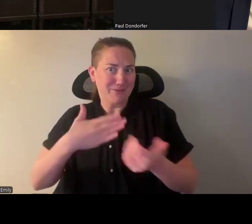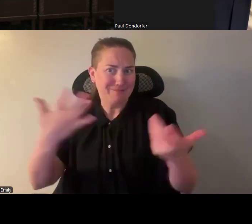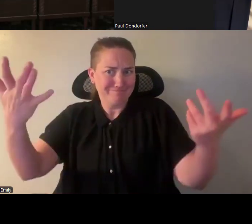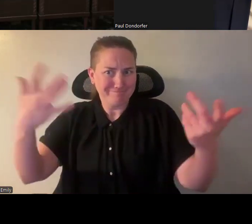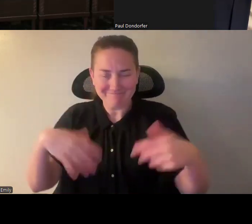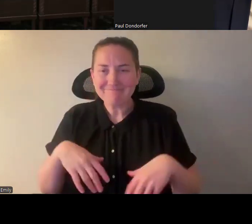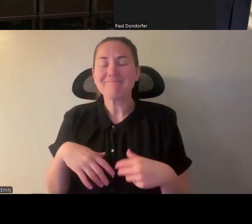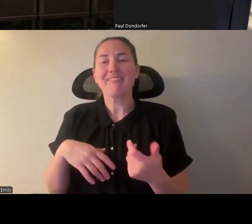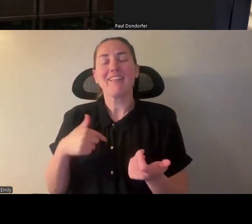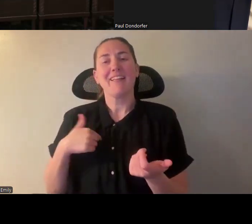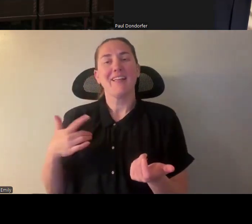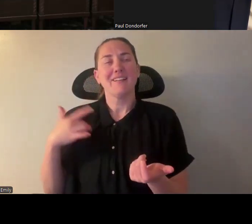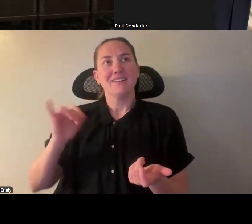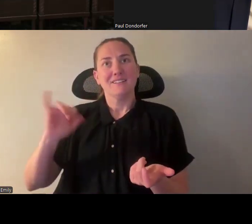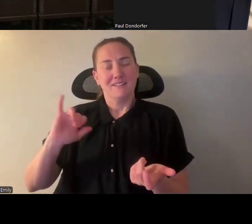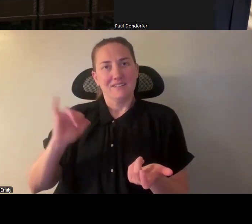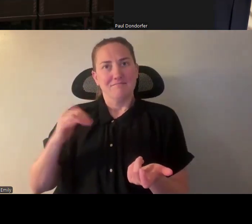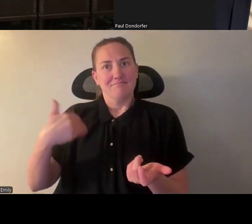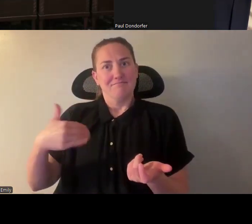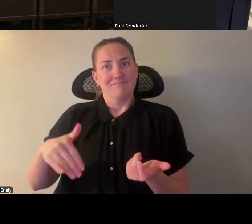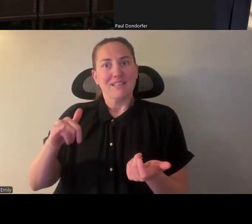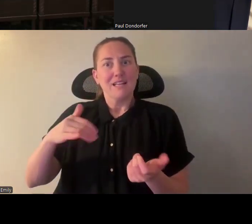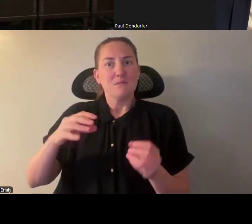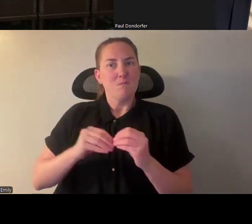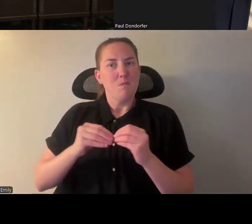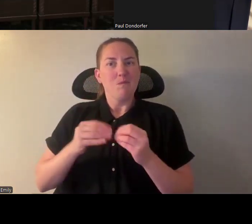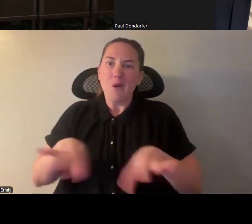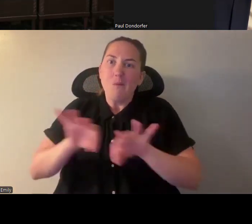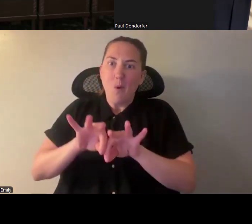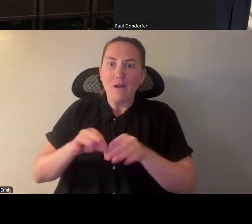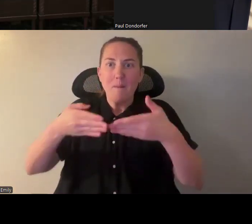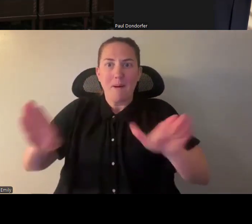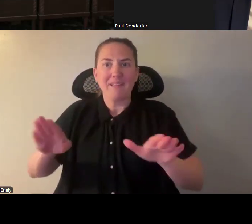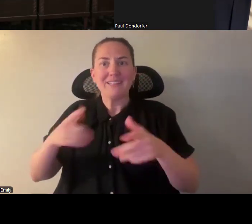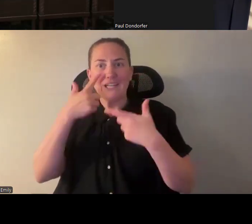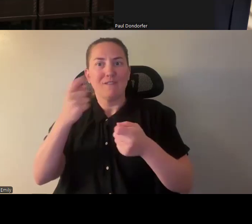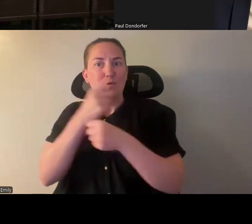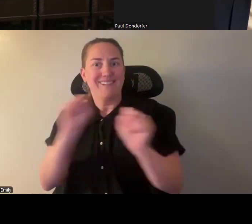that I feel that there is an overriding public interest in uh supporting this law It's a bit